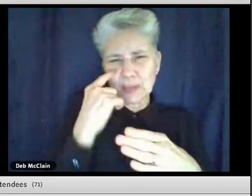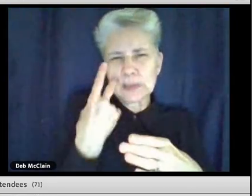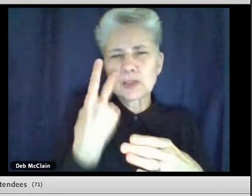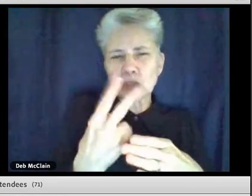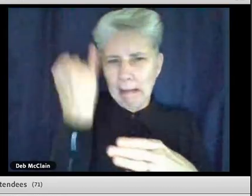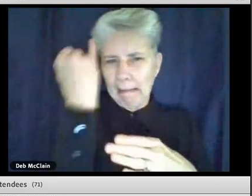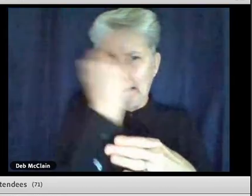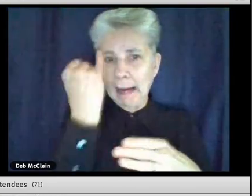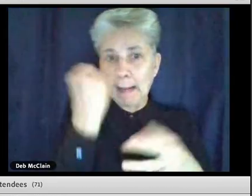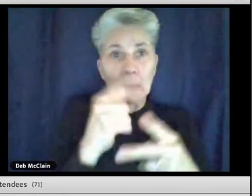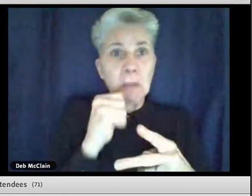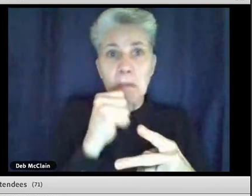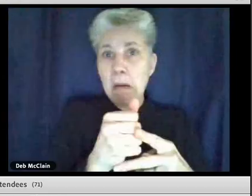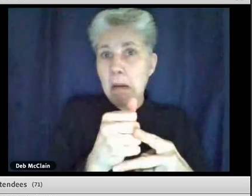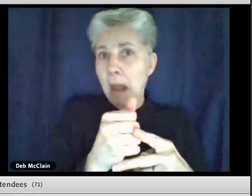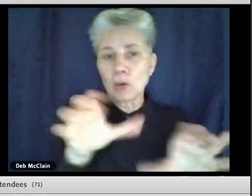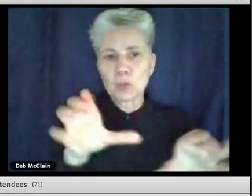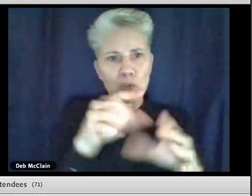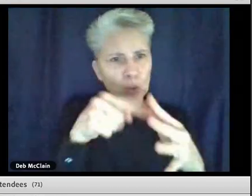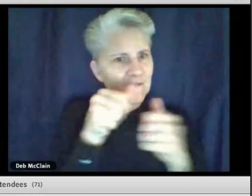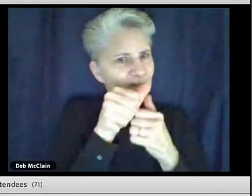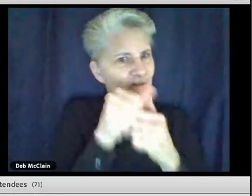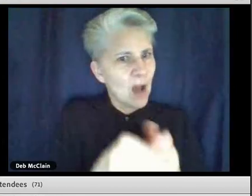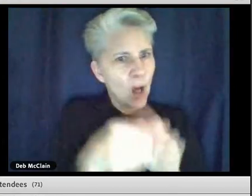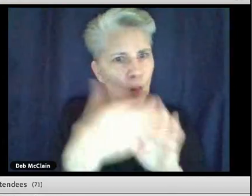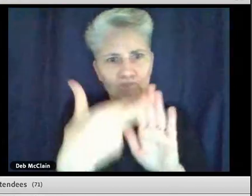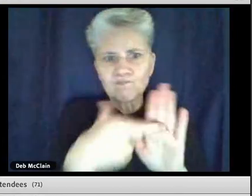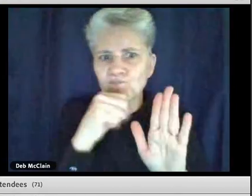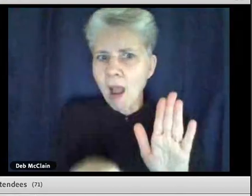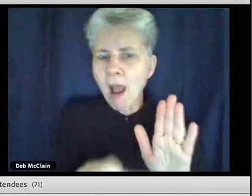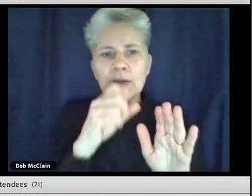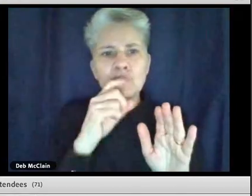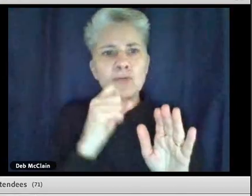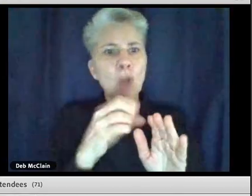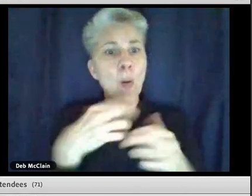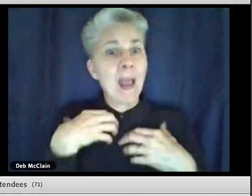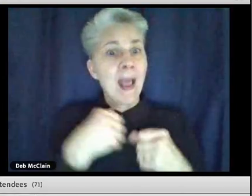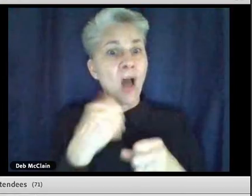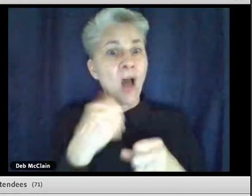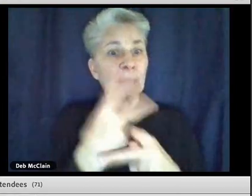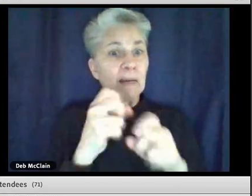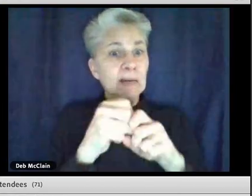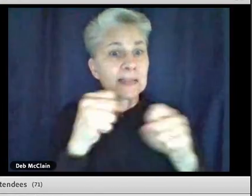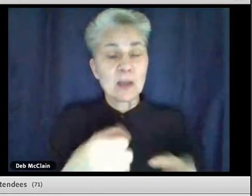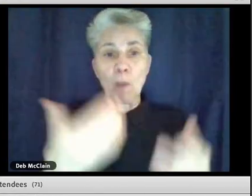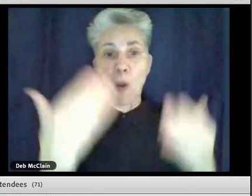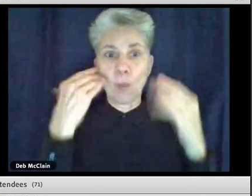people didn't pursue a lot of these protective measures, and so the healthcare system got overwhelmed.